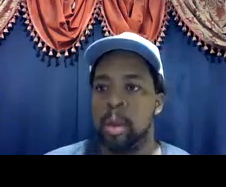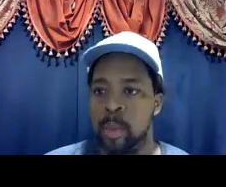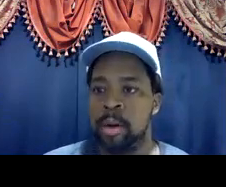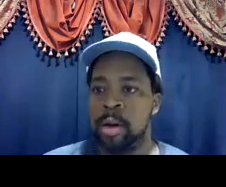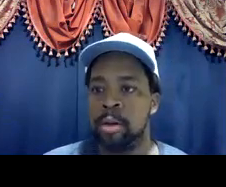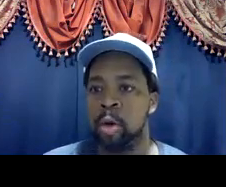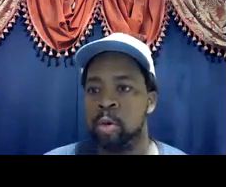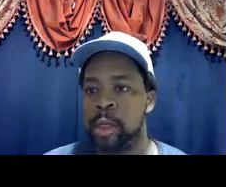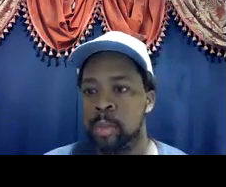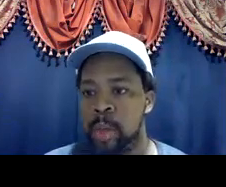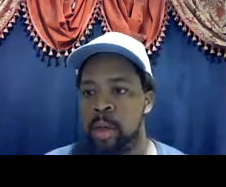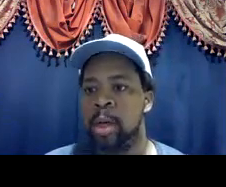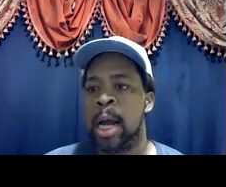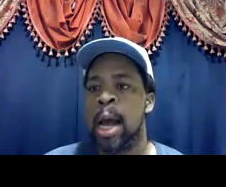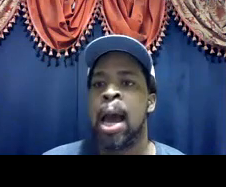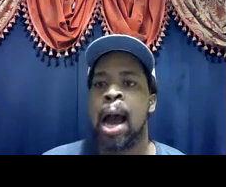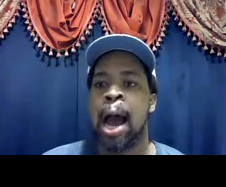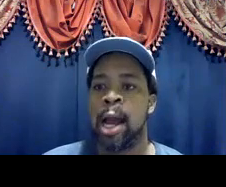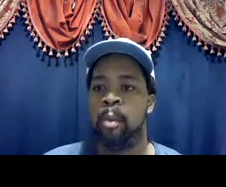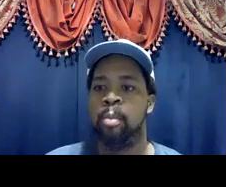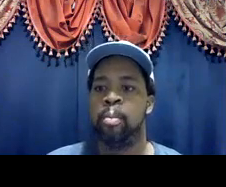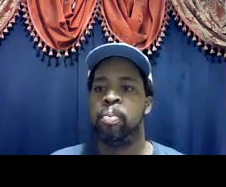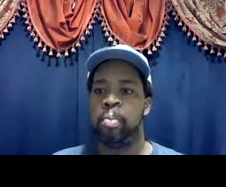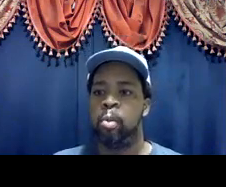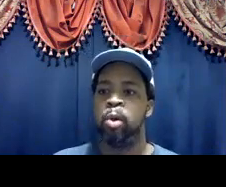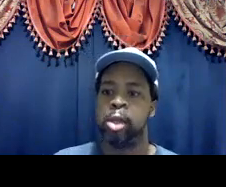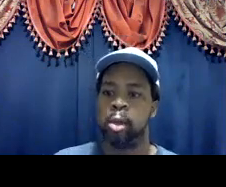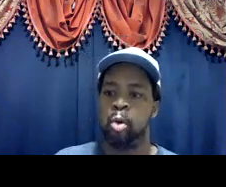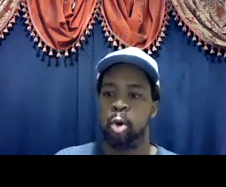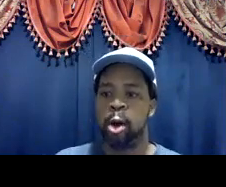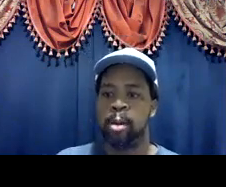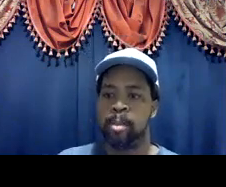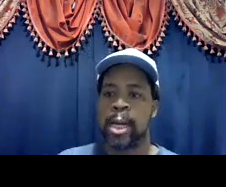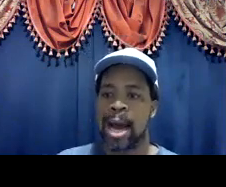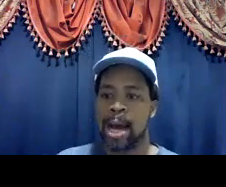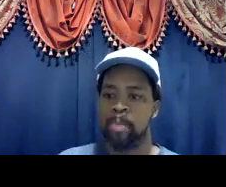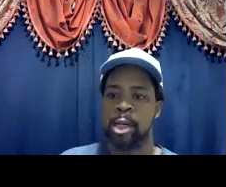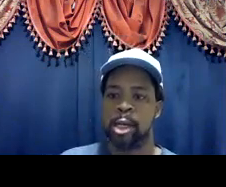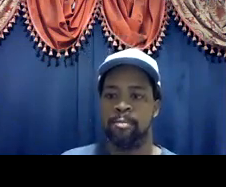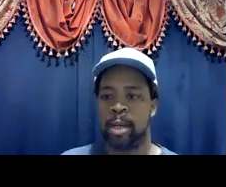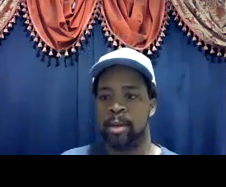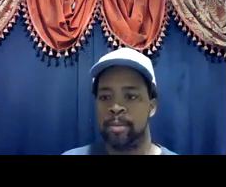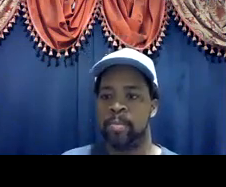the Mayor's Council on Disability. I help with the programming aspects of it,